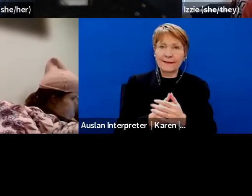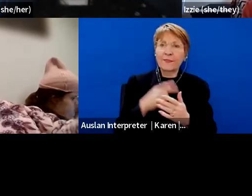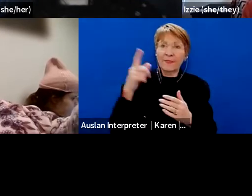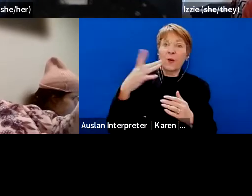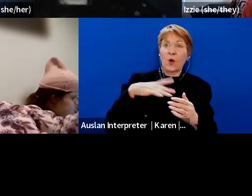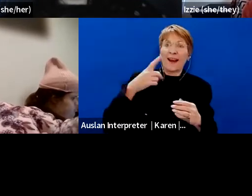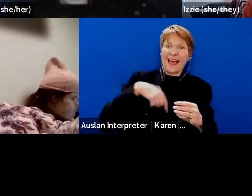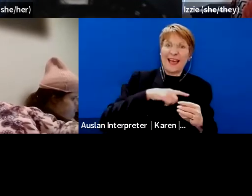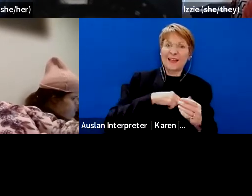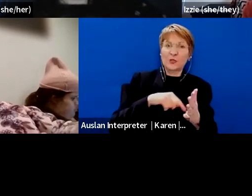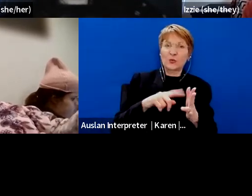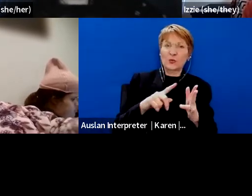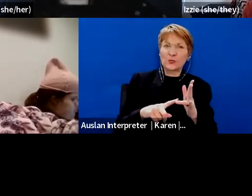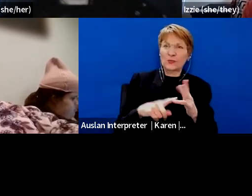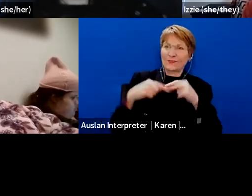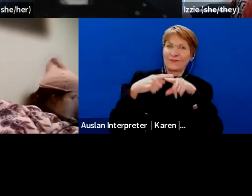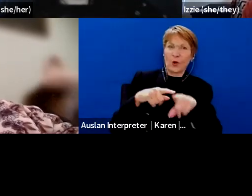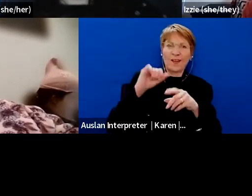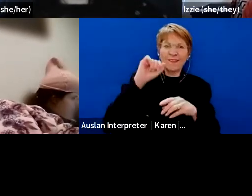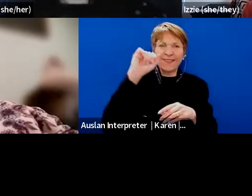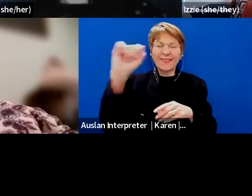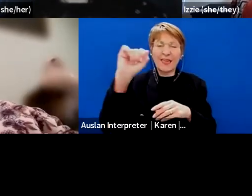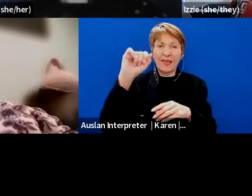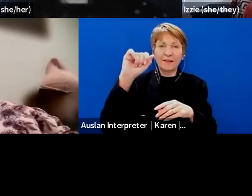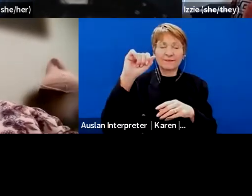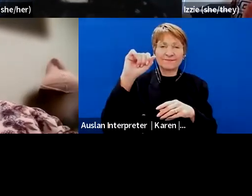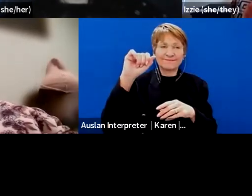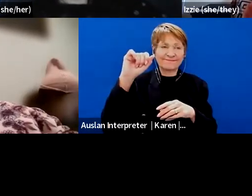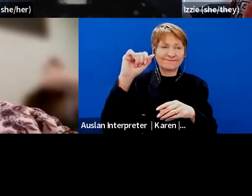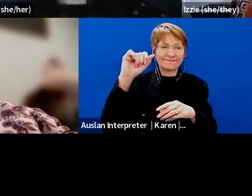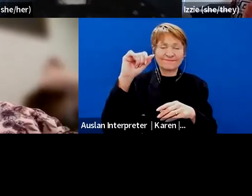They still want us to fit into those particular boxes they've got they've designated.